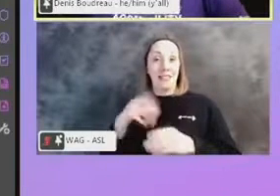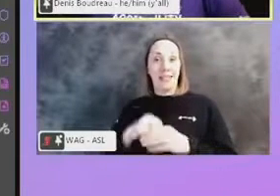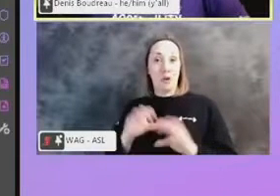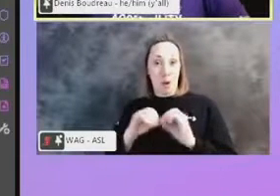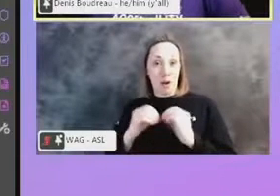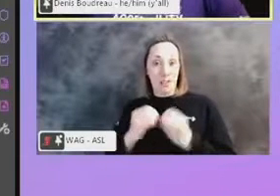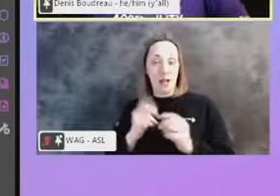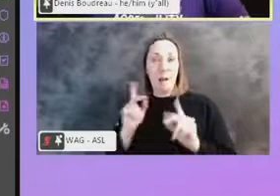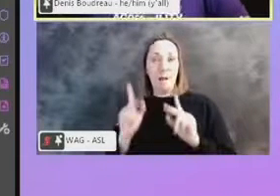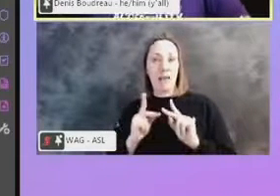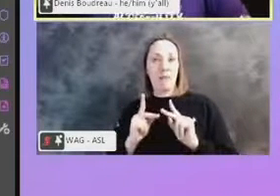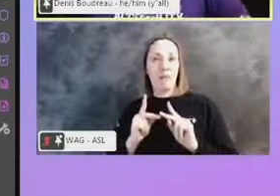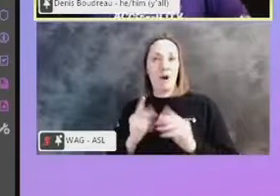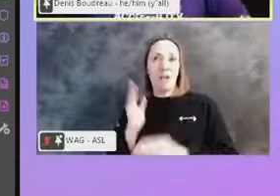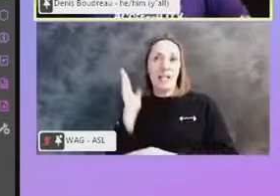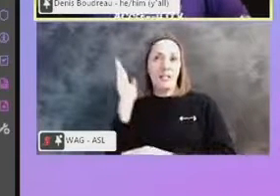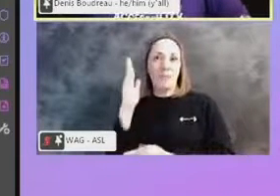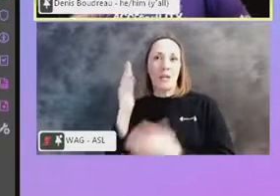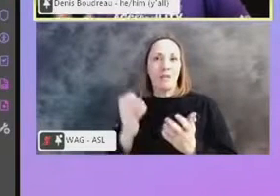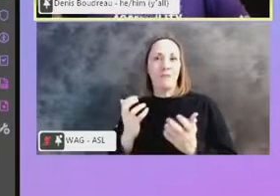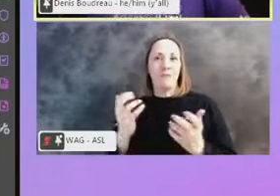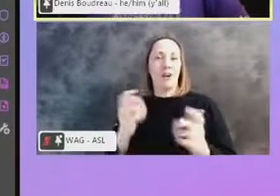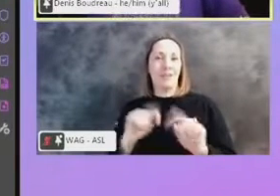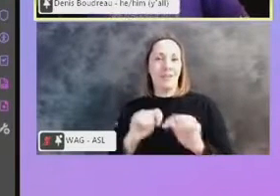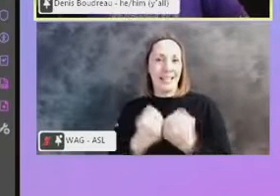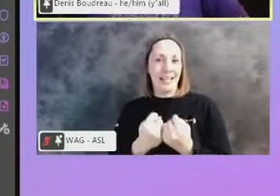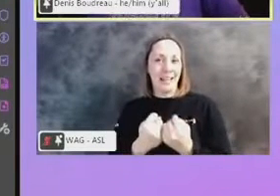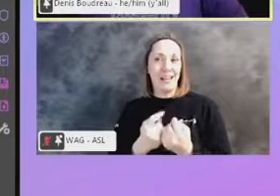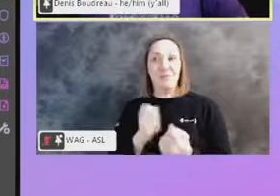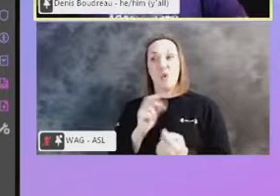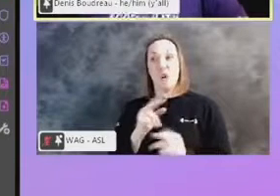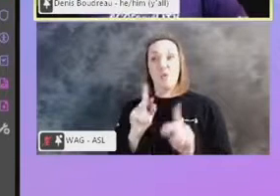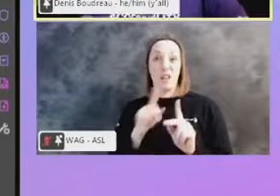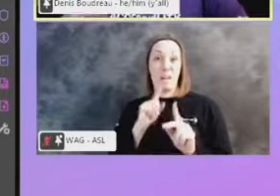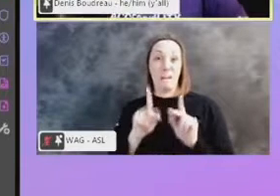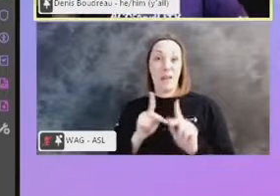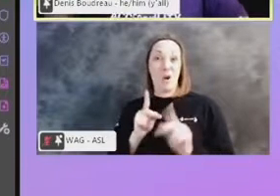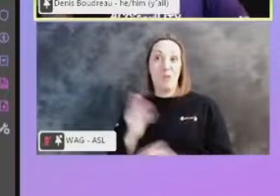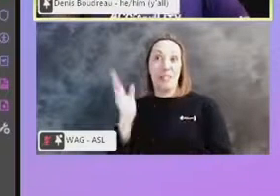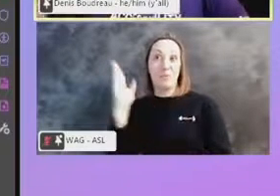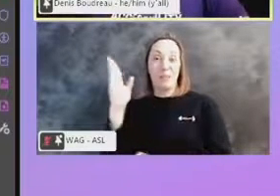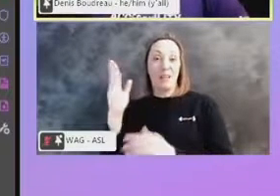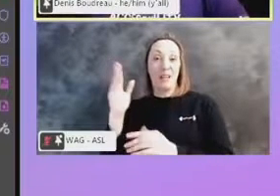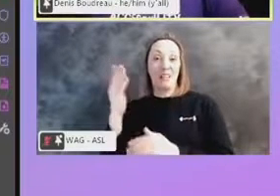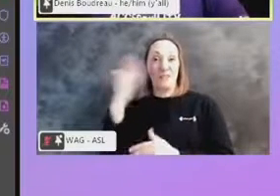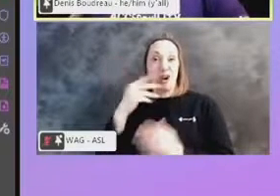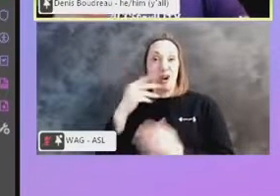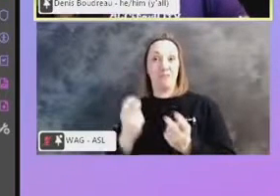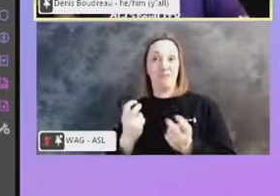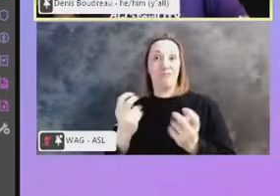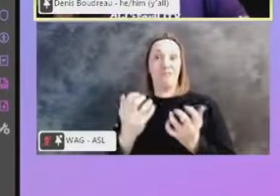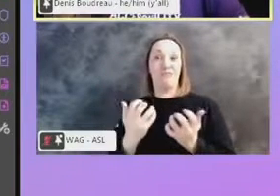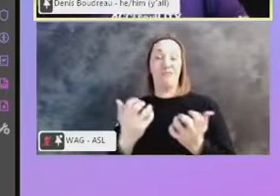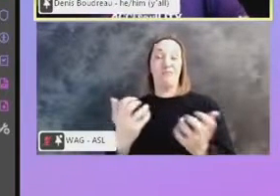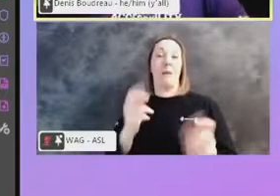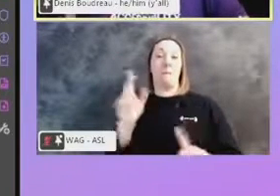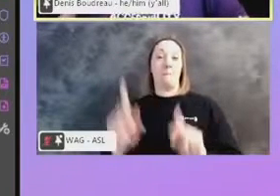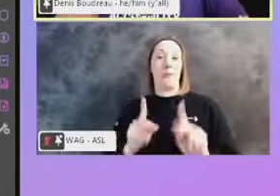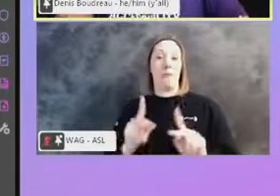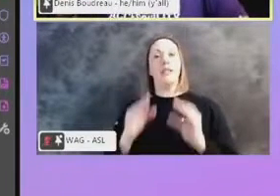professionals, marketing people, HR people, sales folks, leaders in organizations, people who speak in front of a team. People who speak in front of